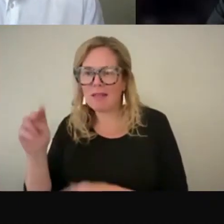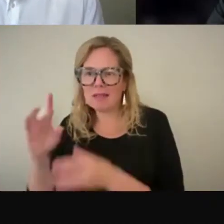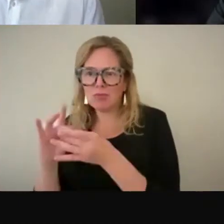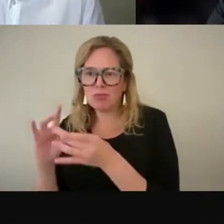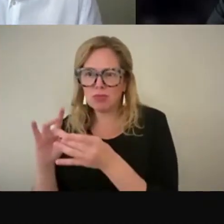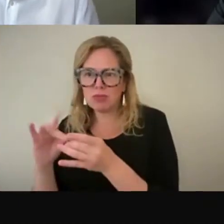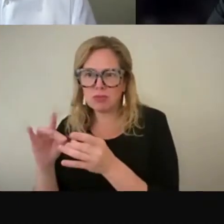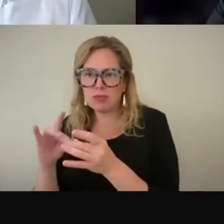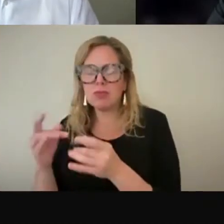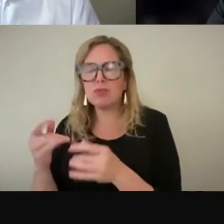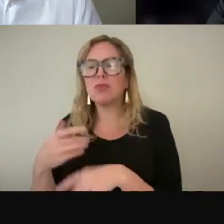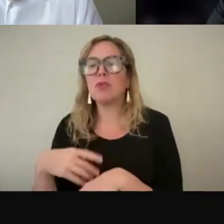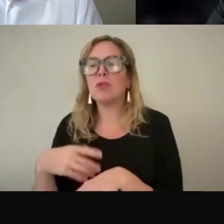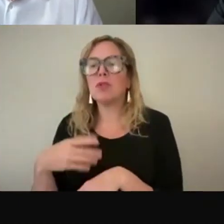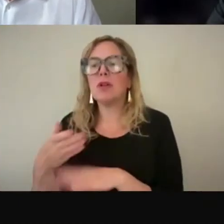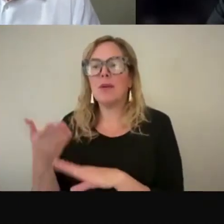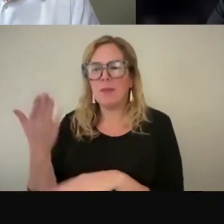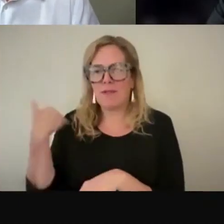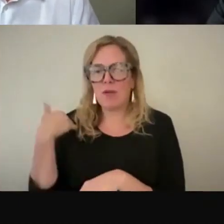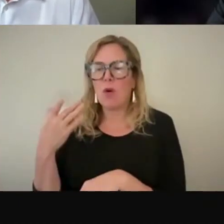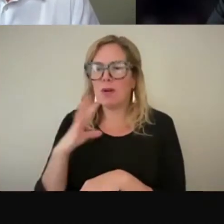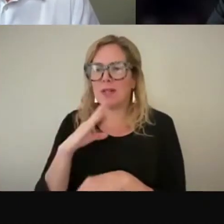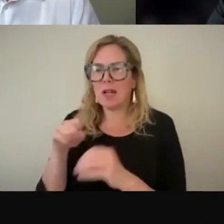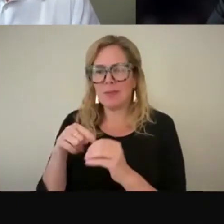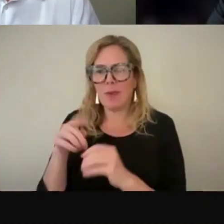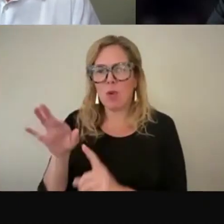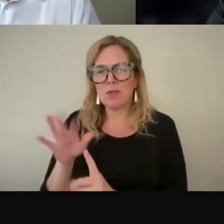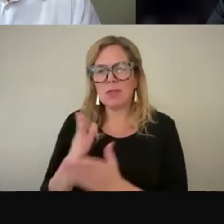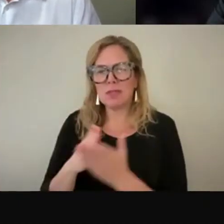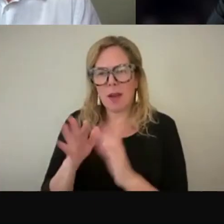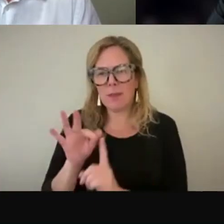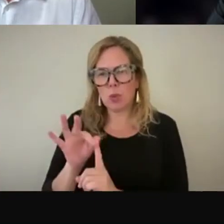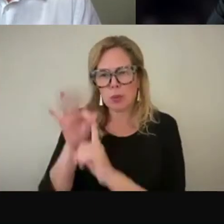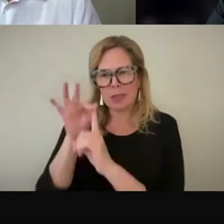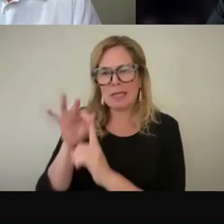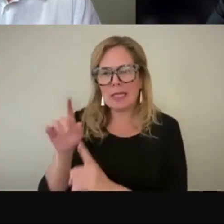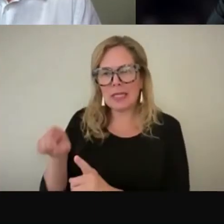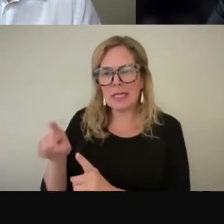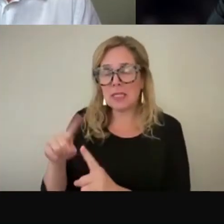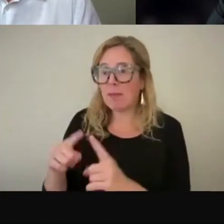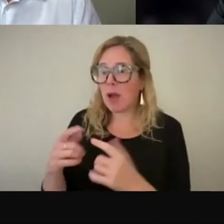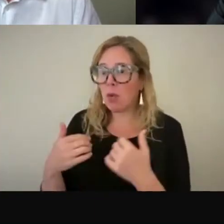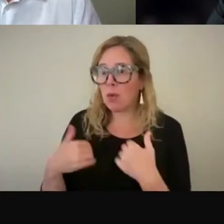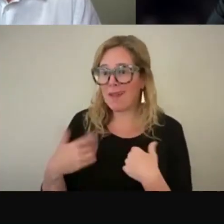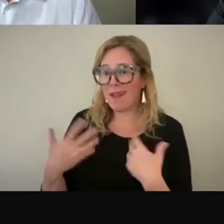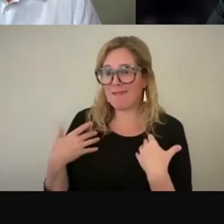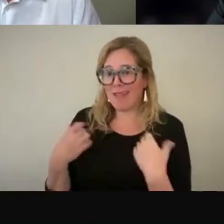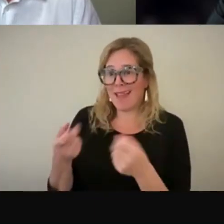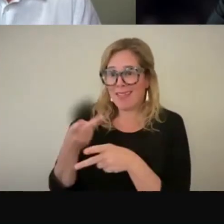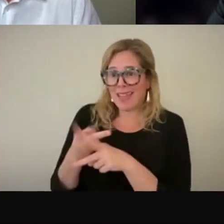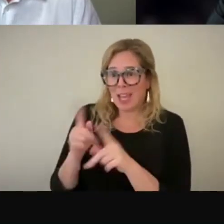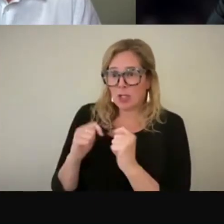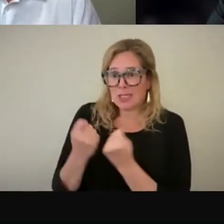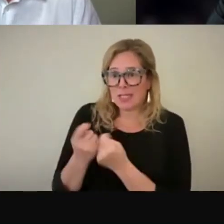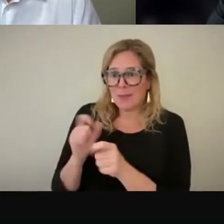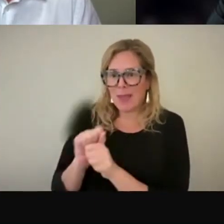the security and some of the data exchange. And otherwise, we have a health team that works with hospitals and systems to figure things out like MDM and otherwise to make